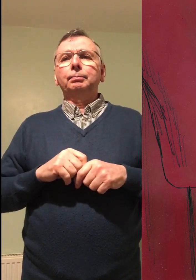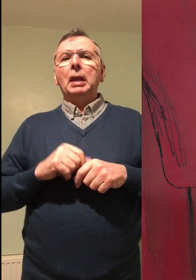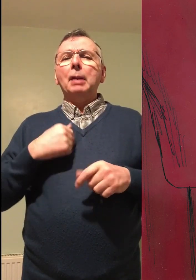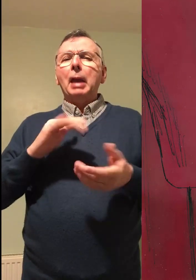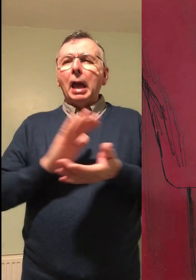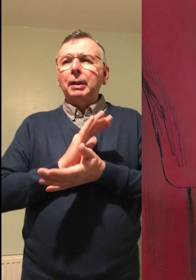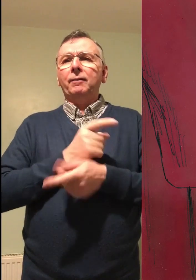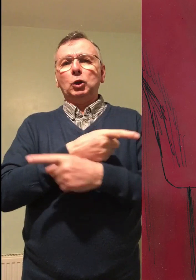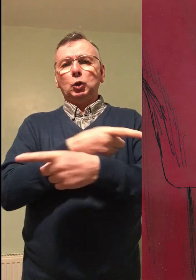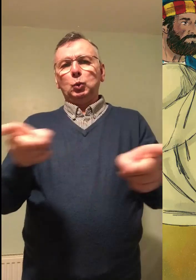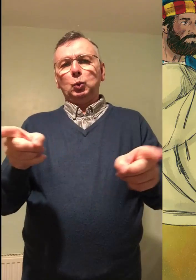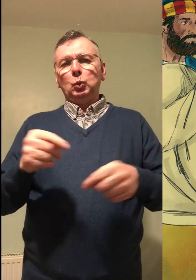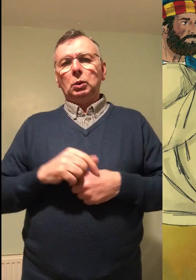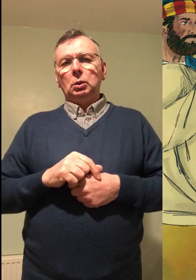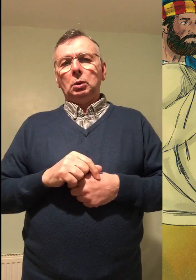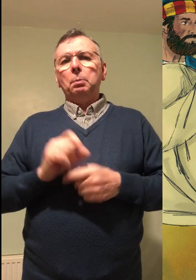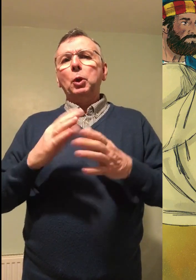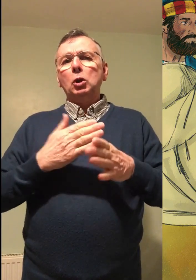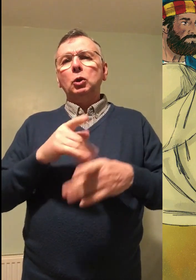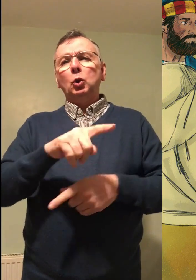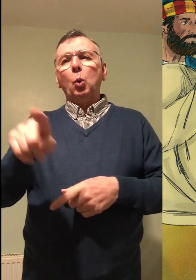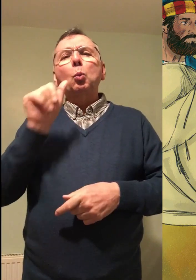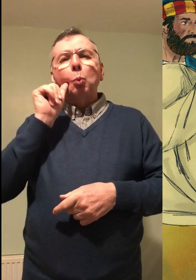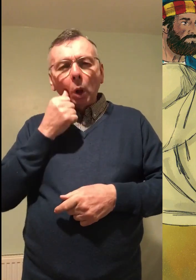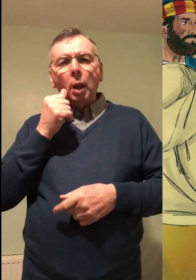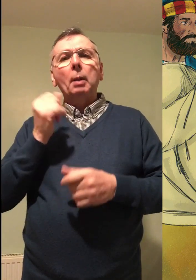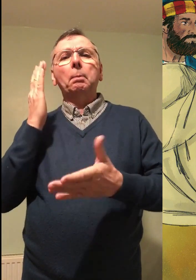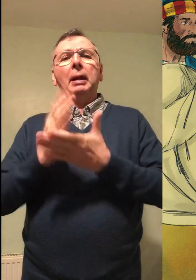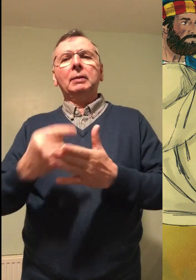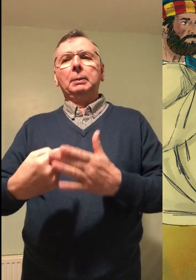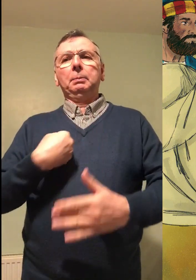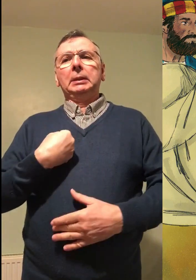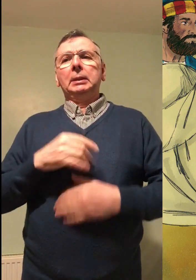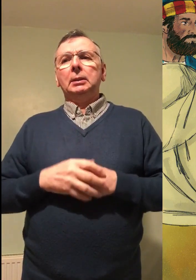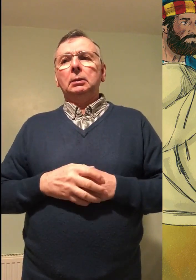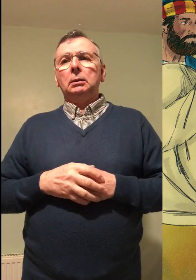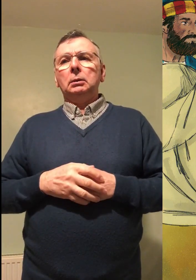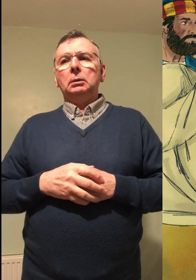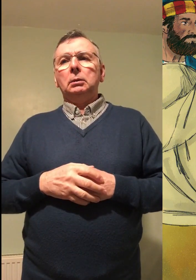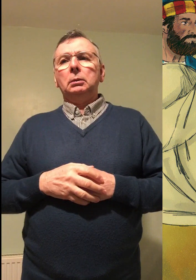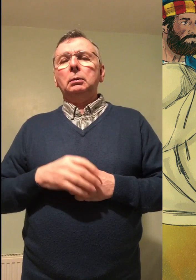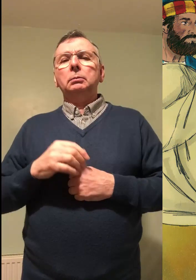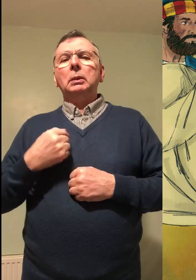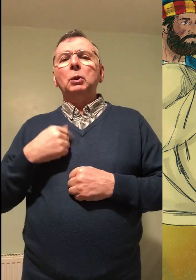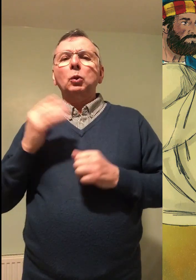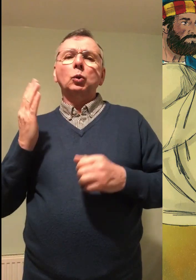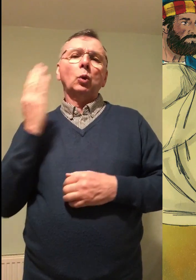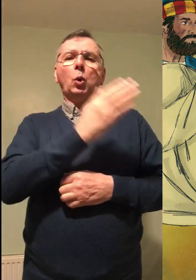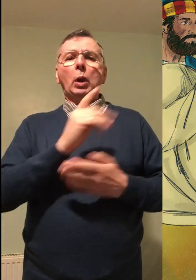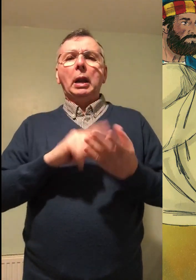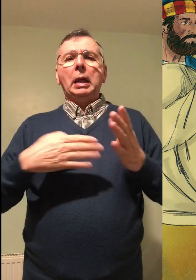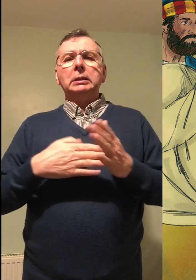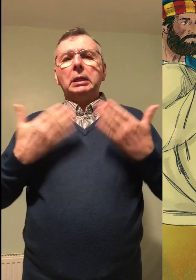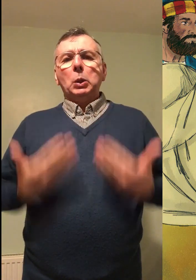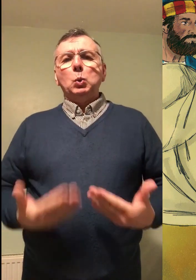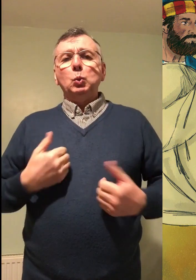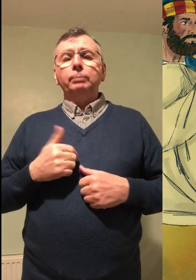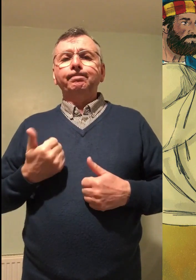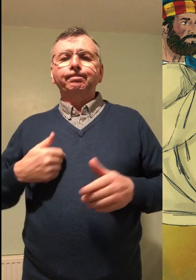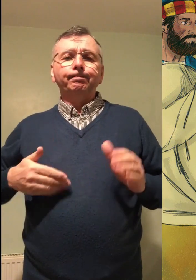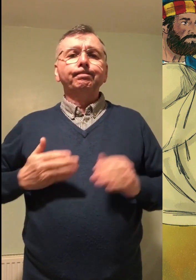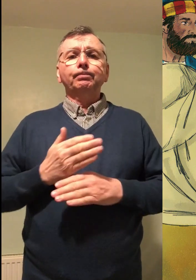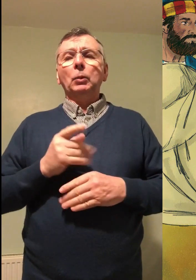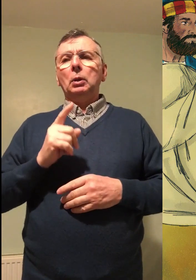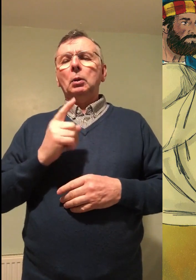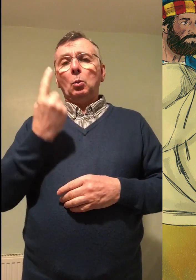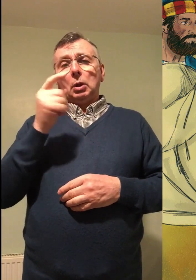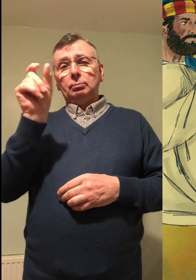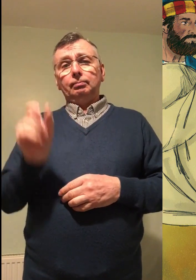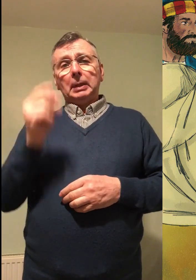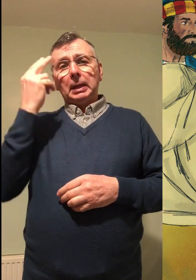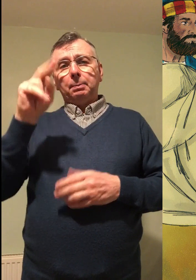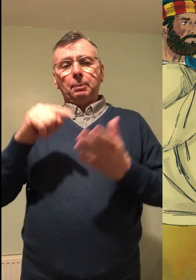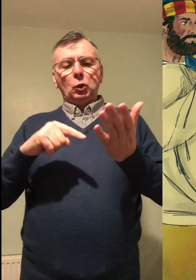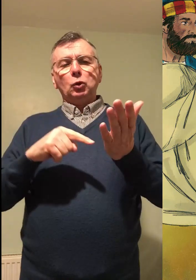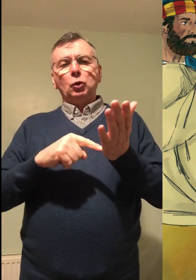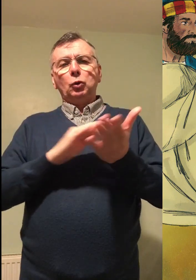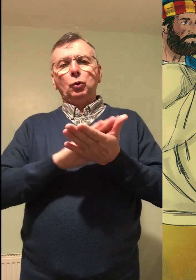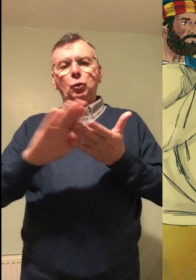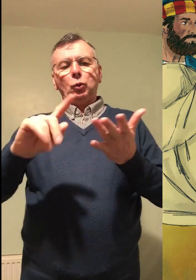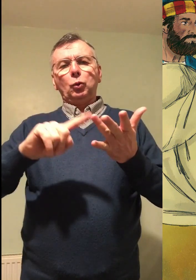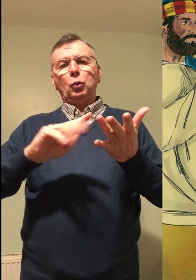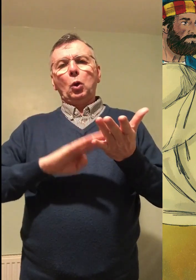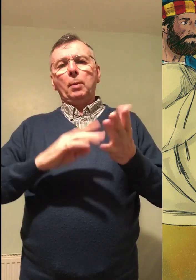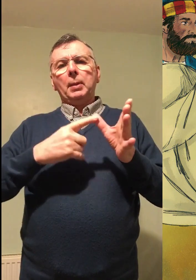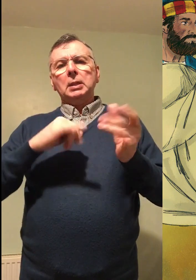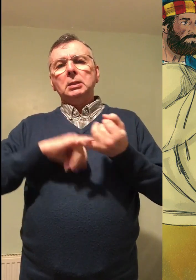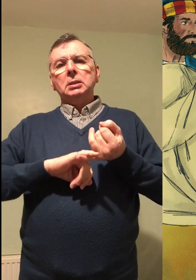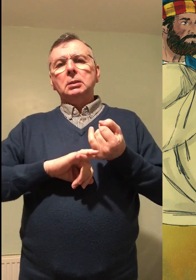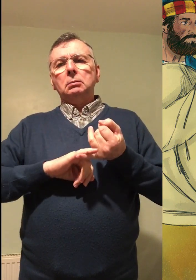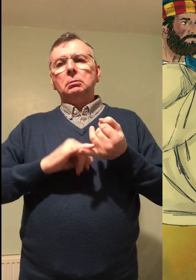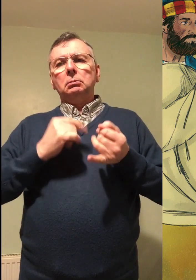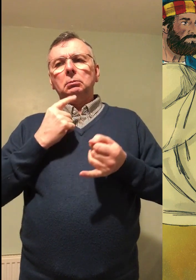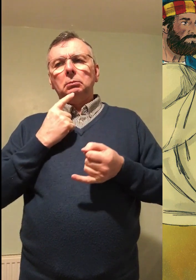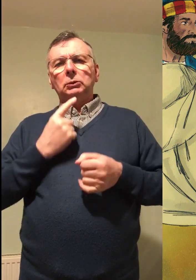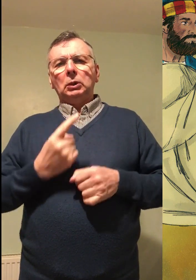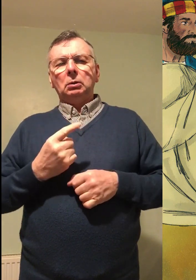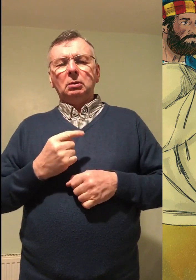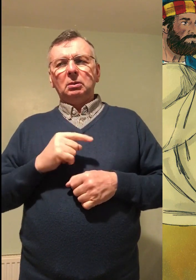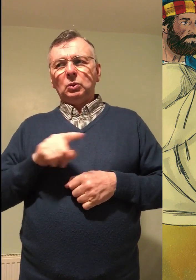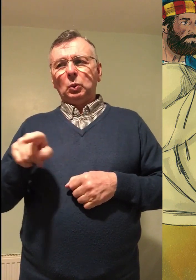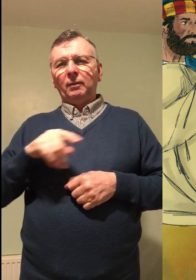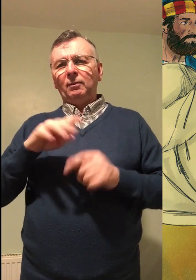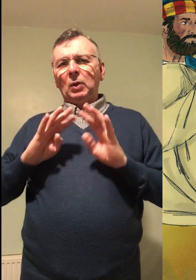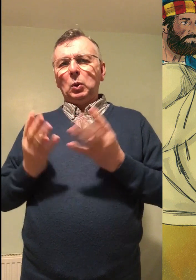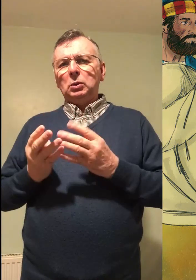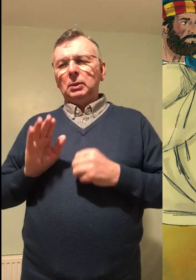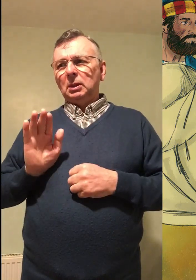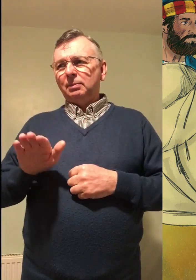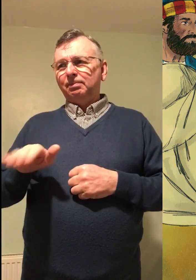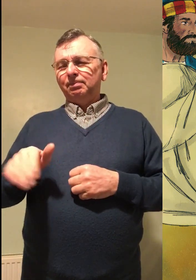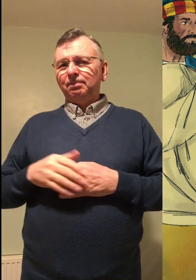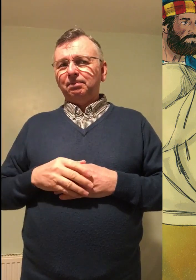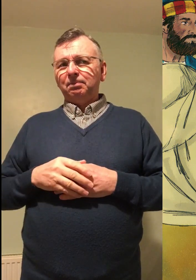go to him.” Then Thomas (also known as Didymus) said to